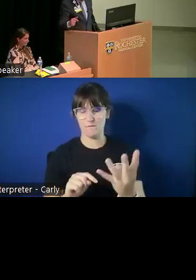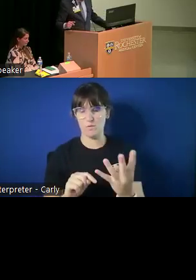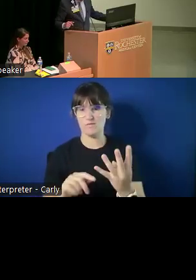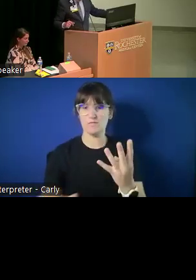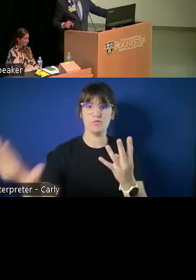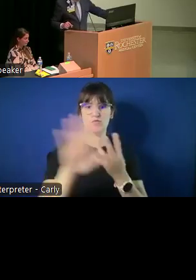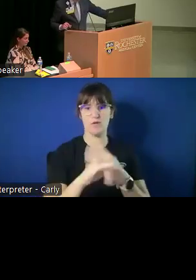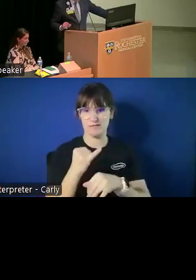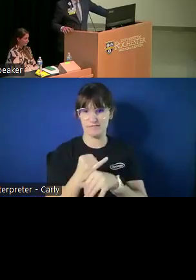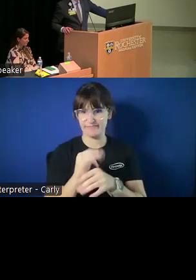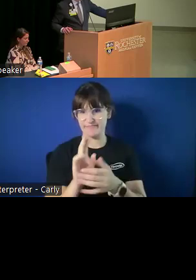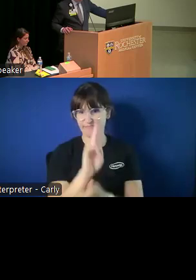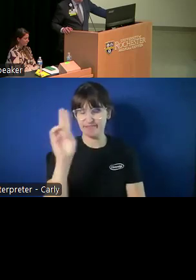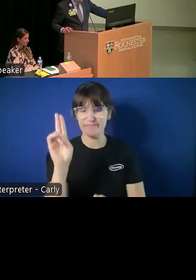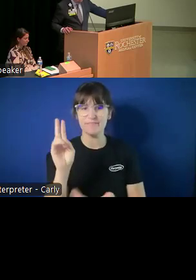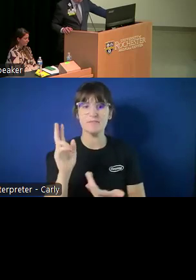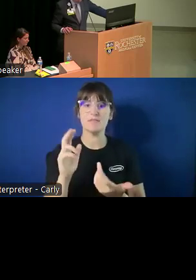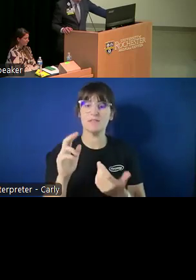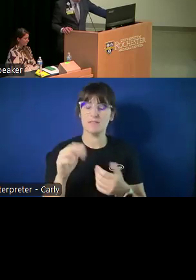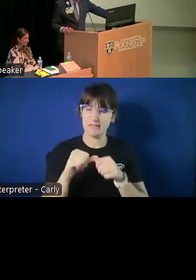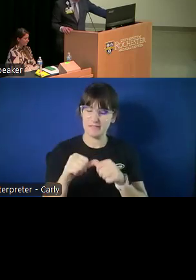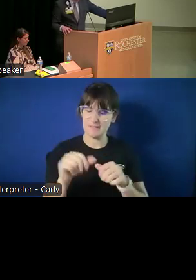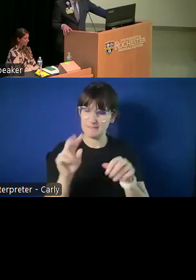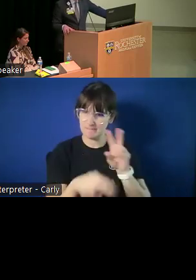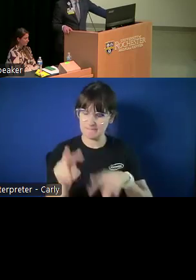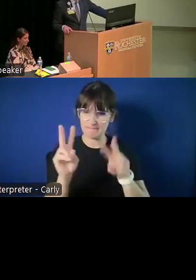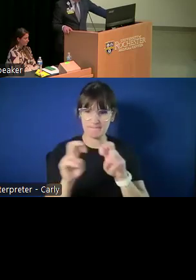uh continual improvement of a portfolio of programs and services that provide educational